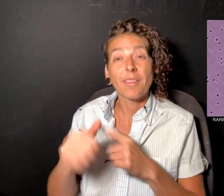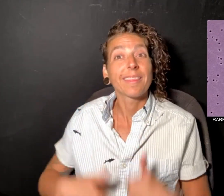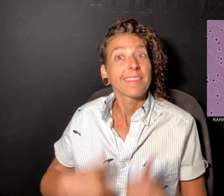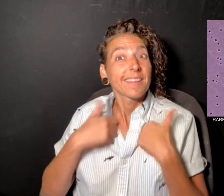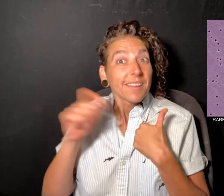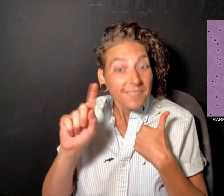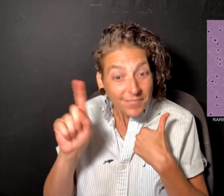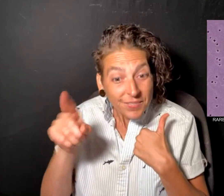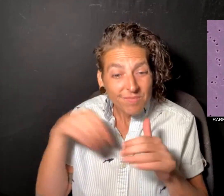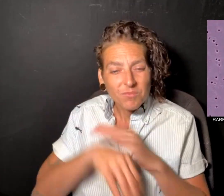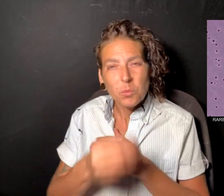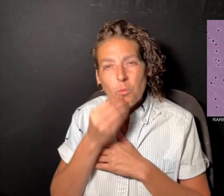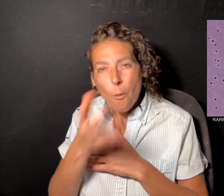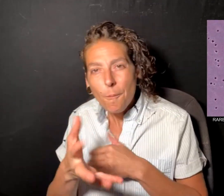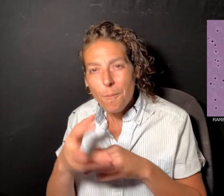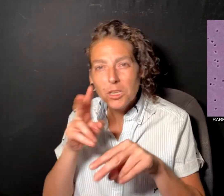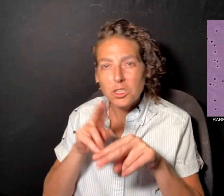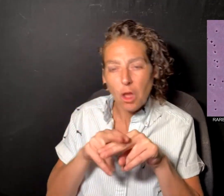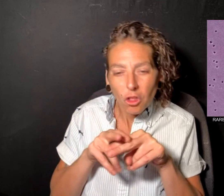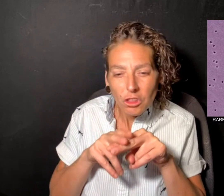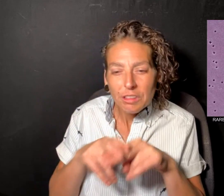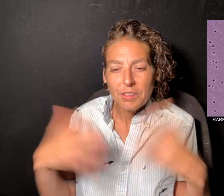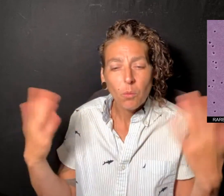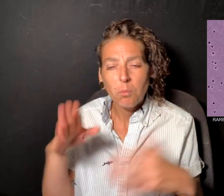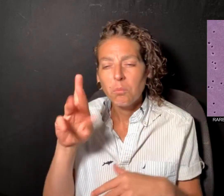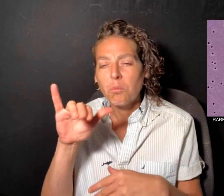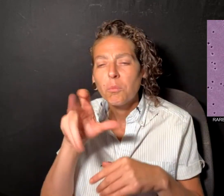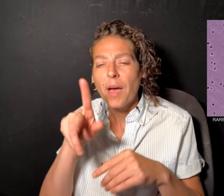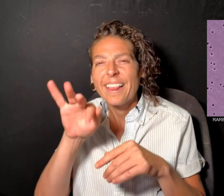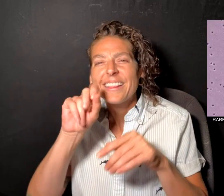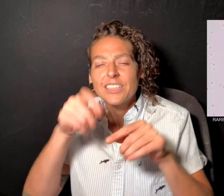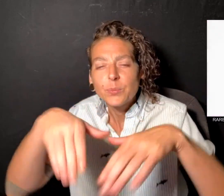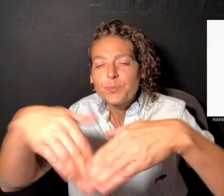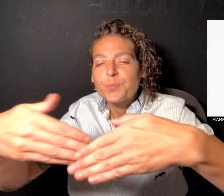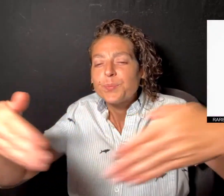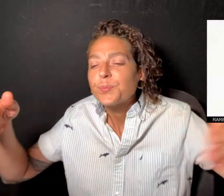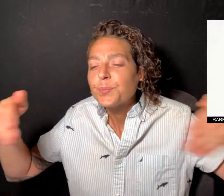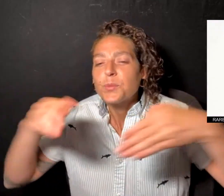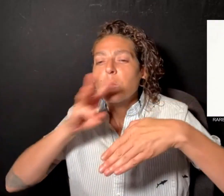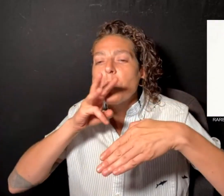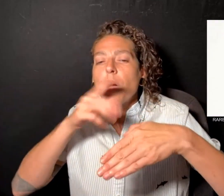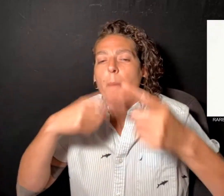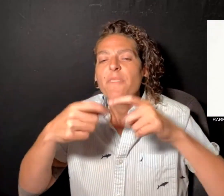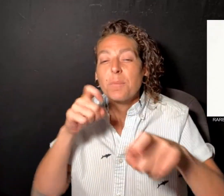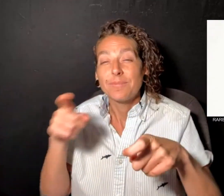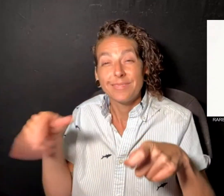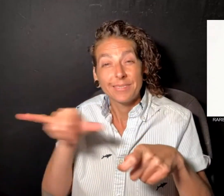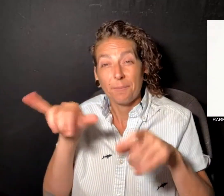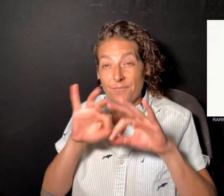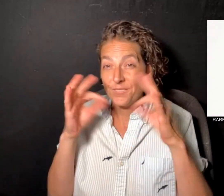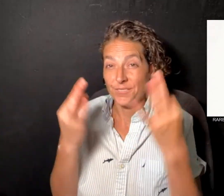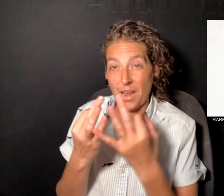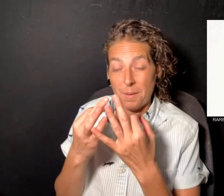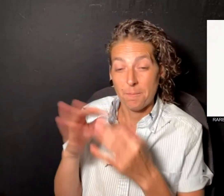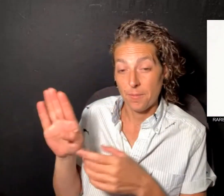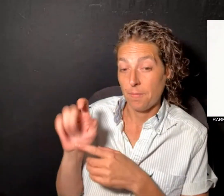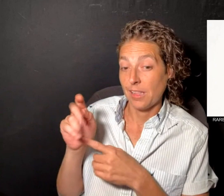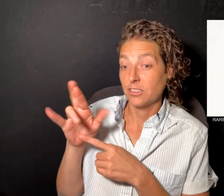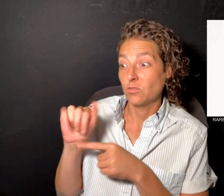The bacteria lives in warm, salty, or brackish water and comes from the same family as the bacteria that